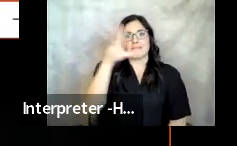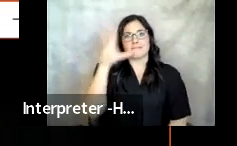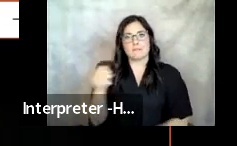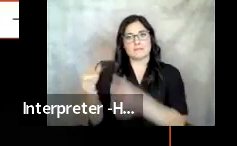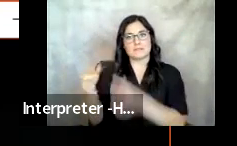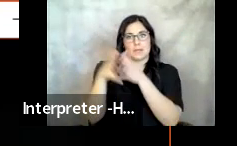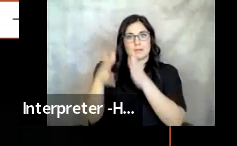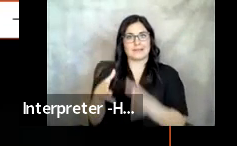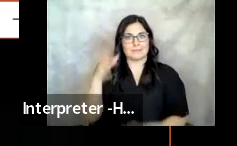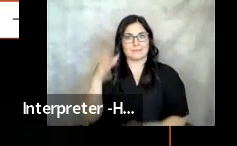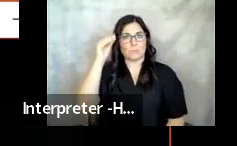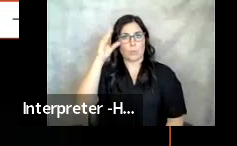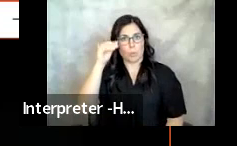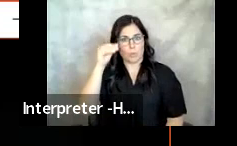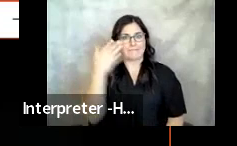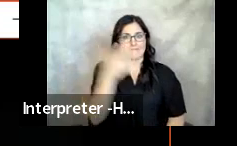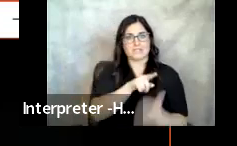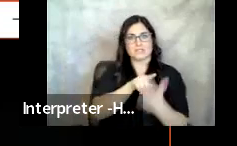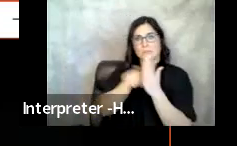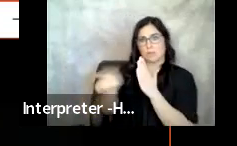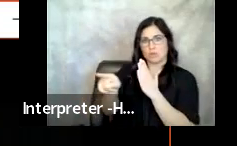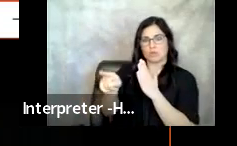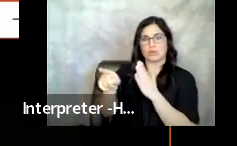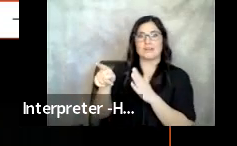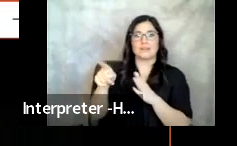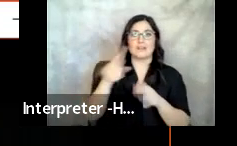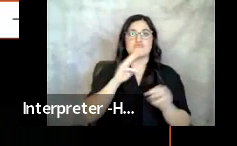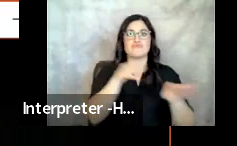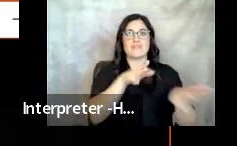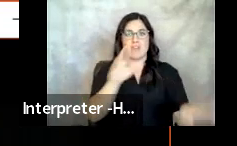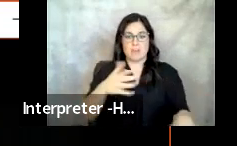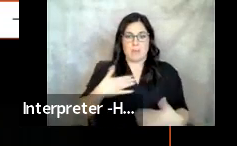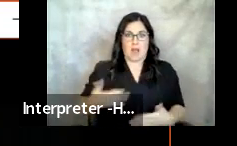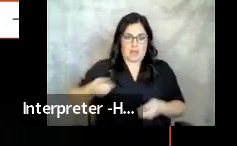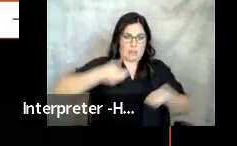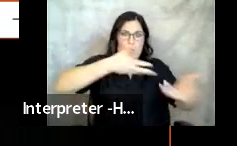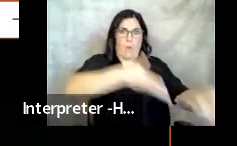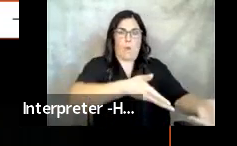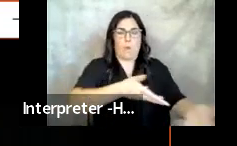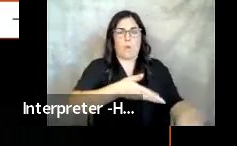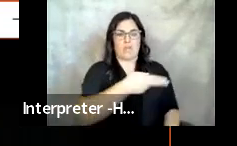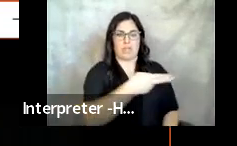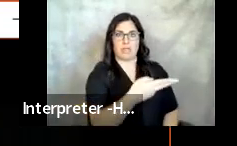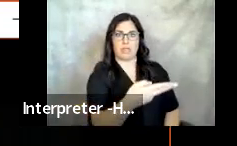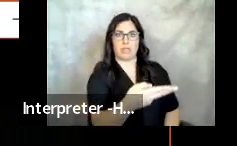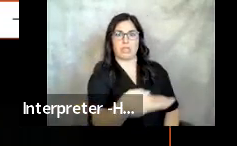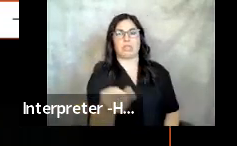Was murdered and thrown into. A river in 1955.